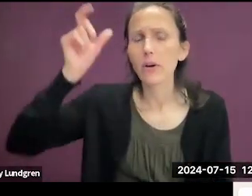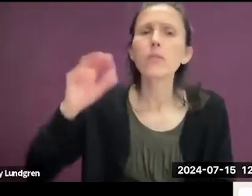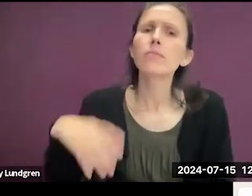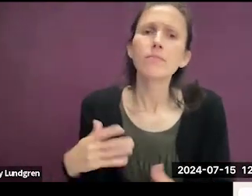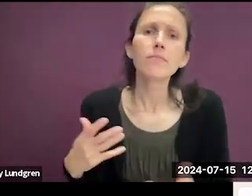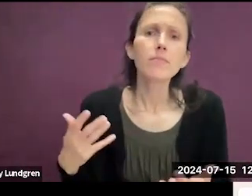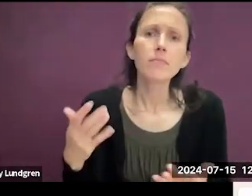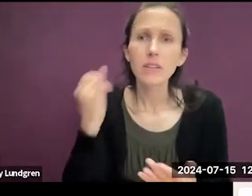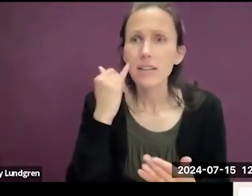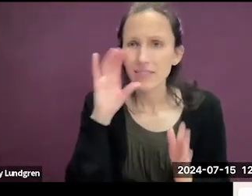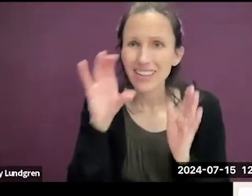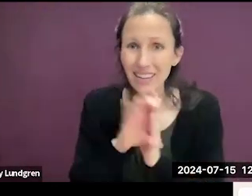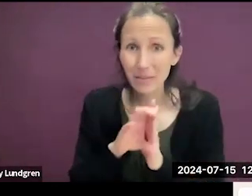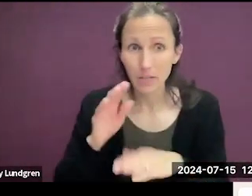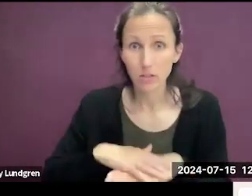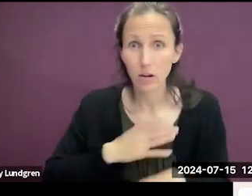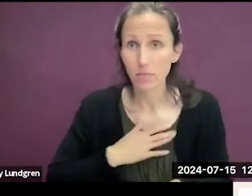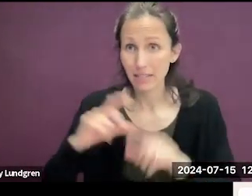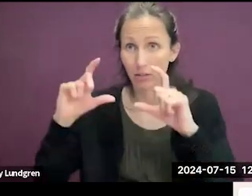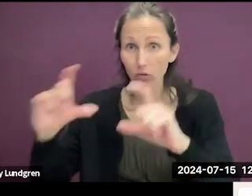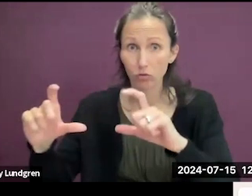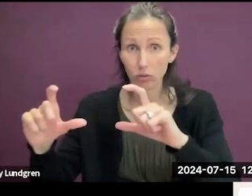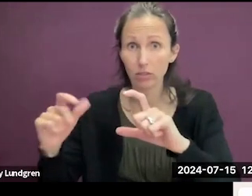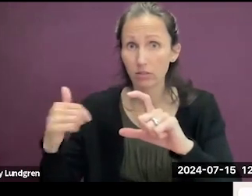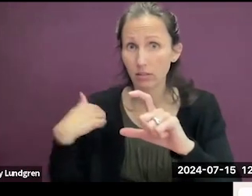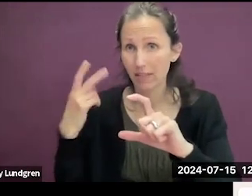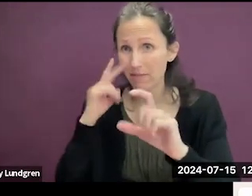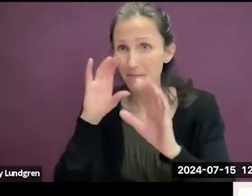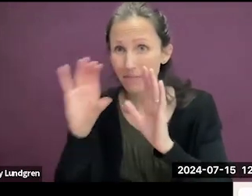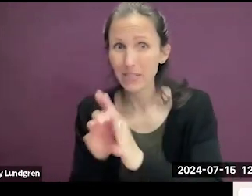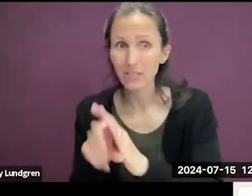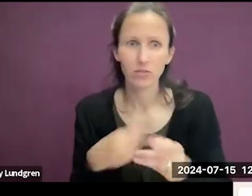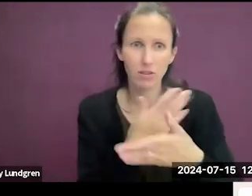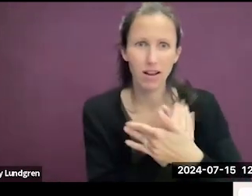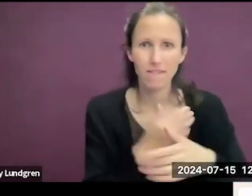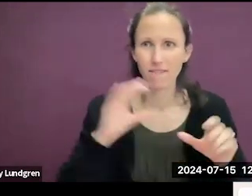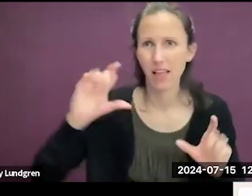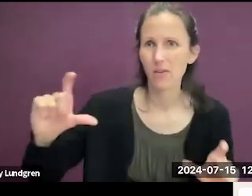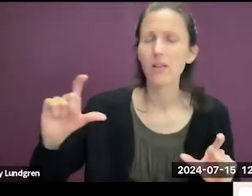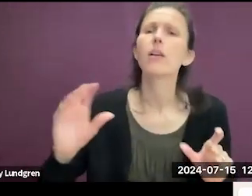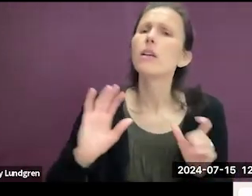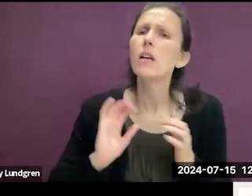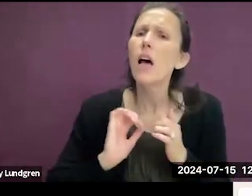So if we take a look at this one first, what would we describe this image as?